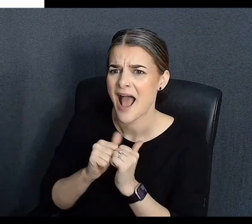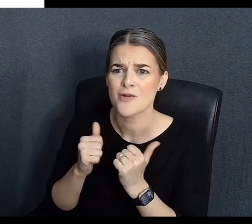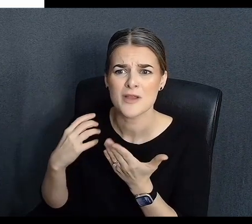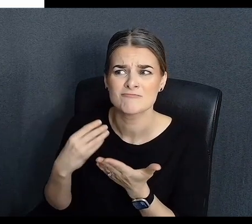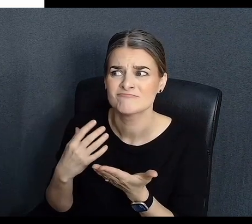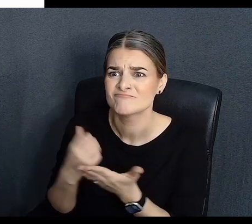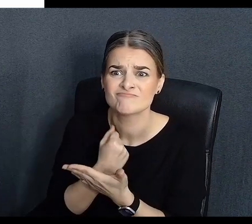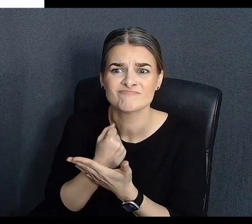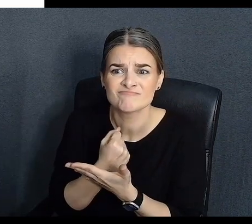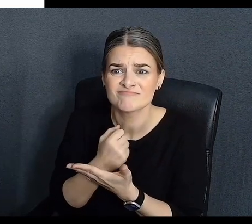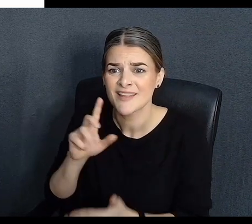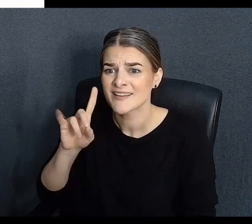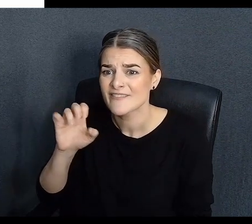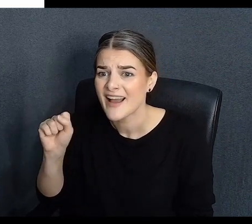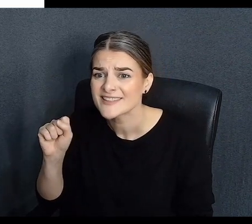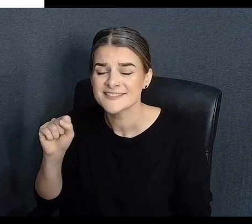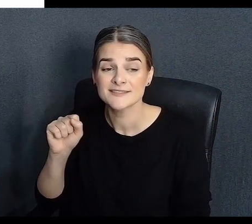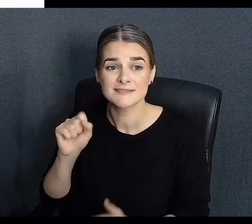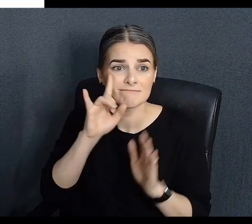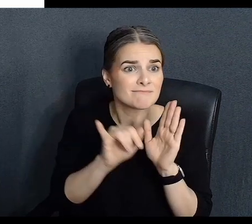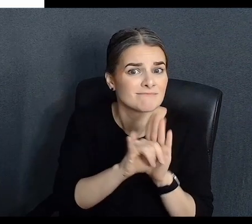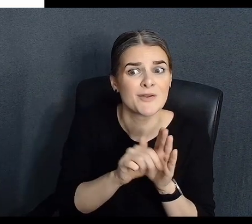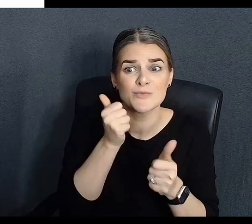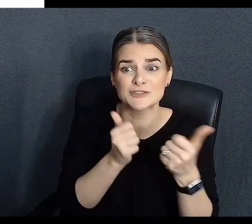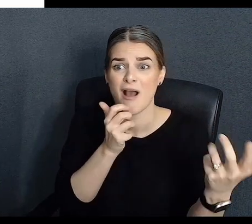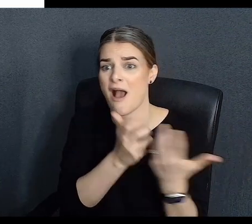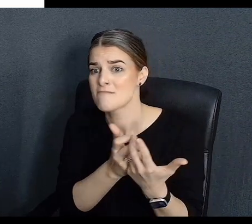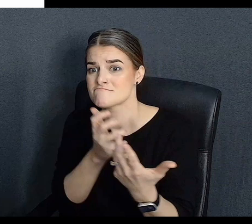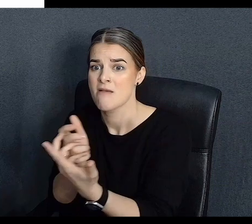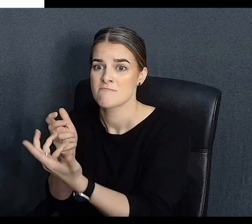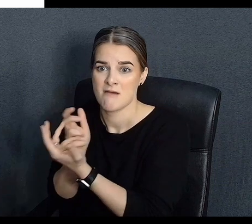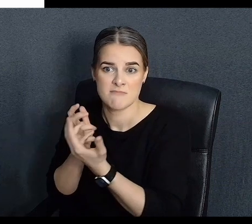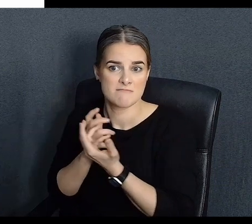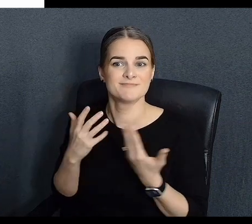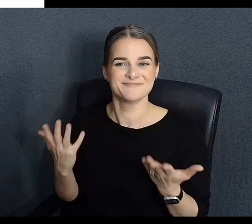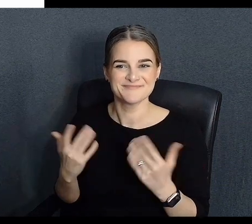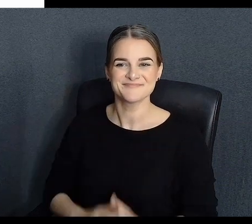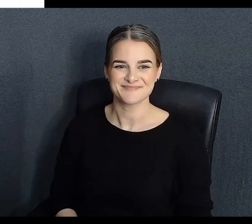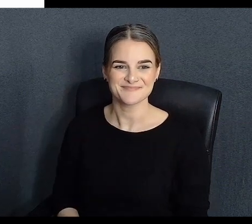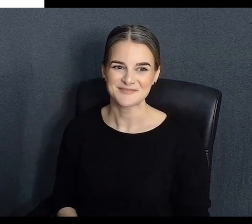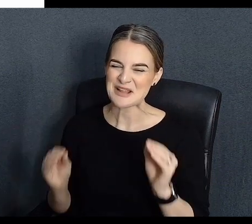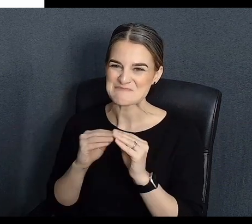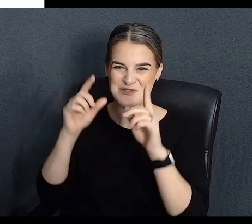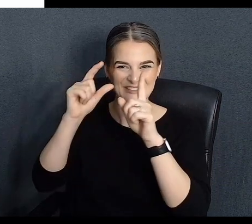And how do we identify which ones are a good fit? So some more terms to know.